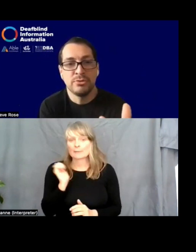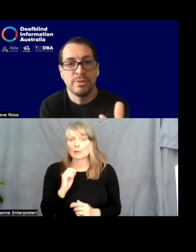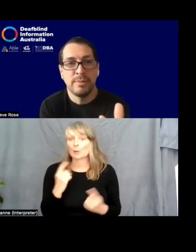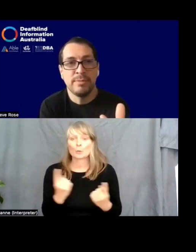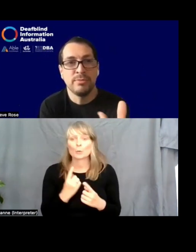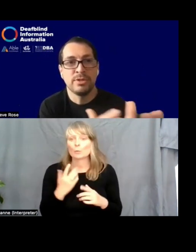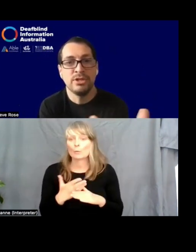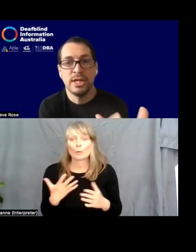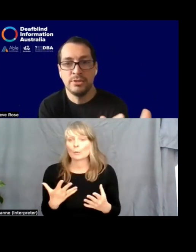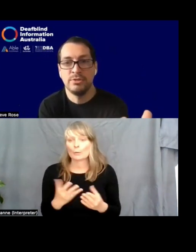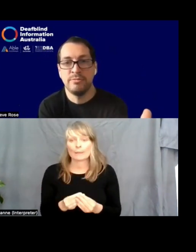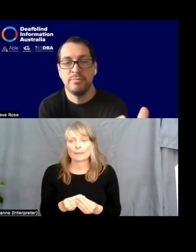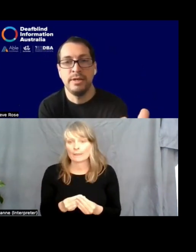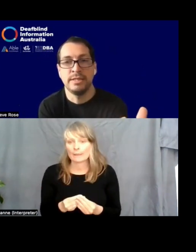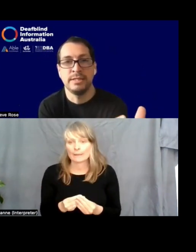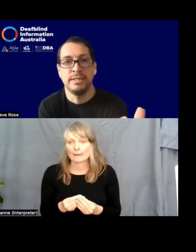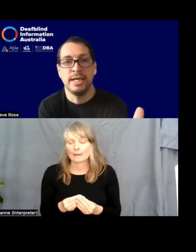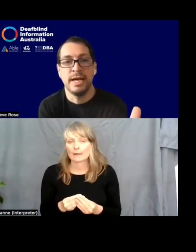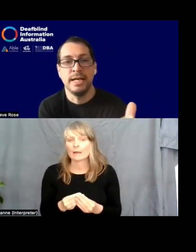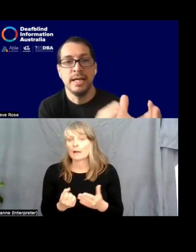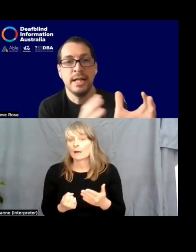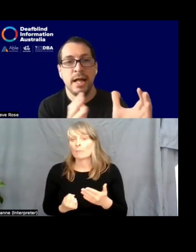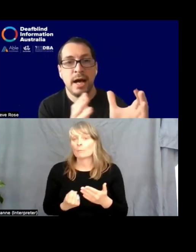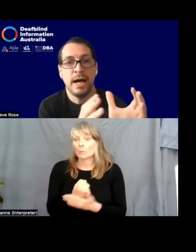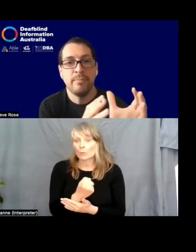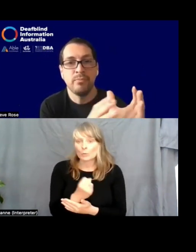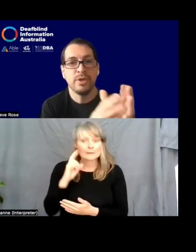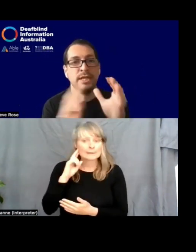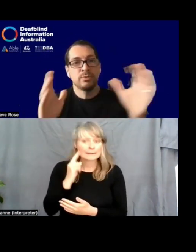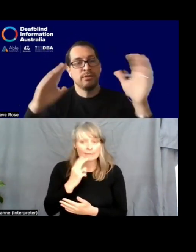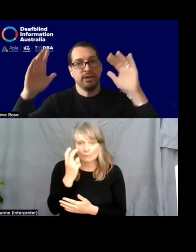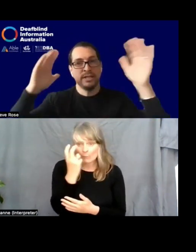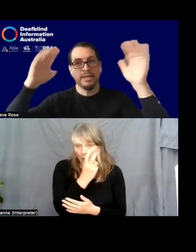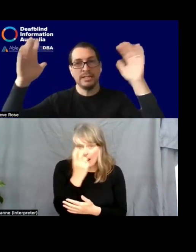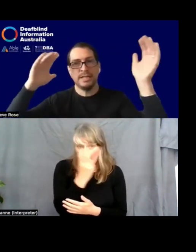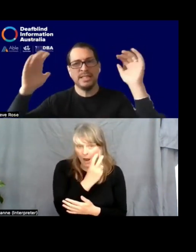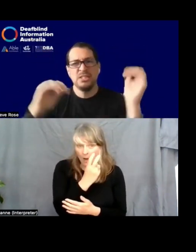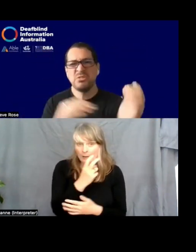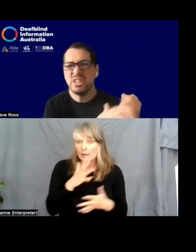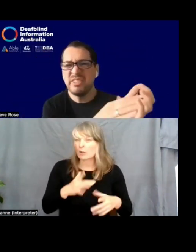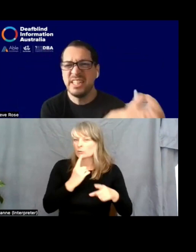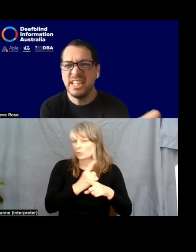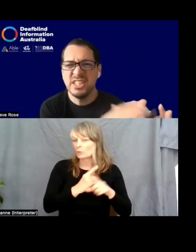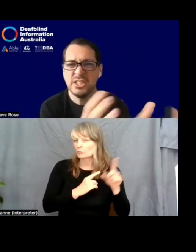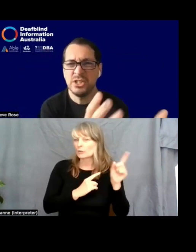talked about people with congenital deafblindness today, it's worth recognising that there's potentially